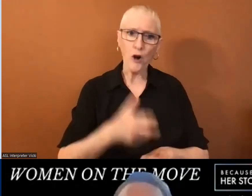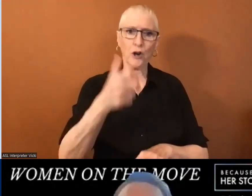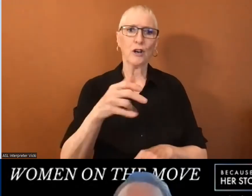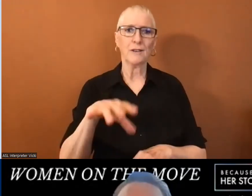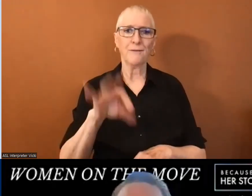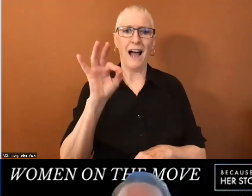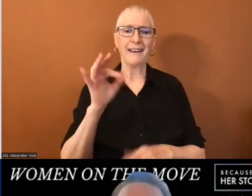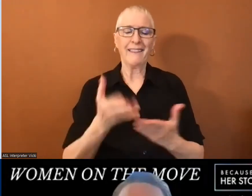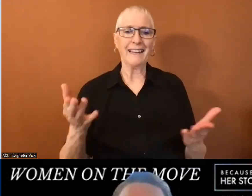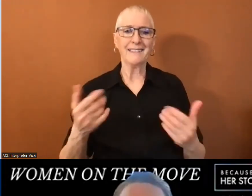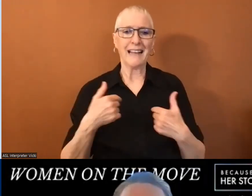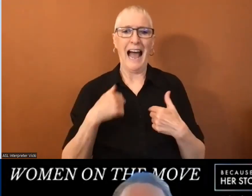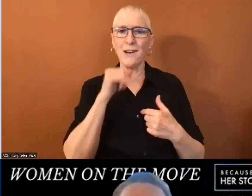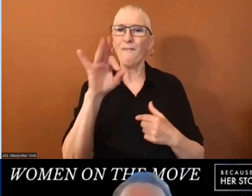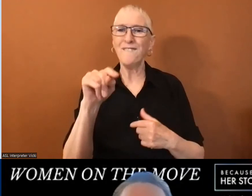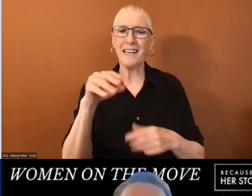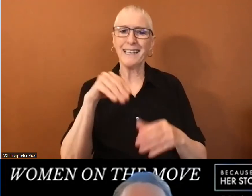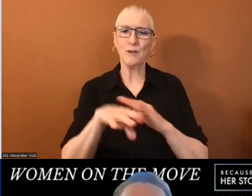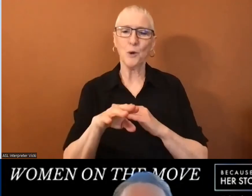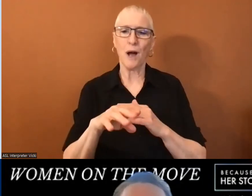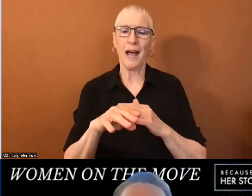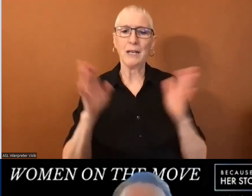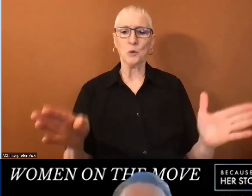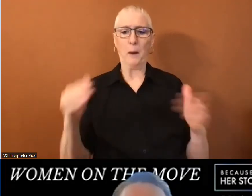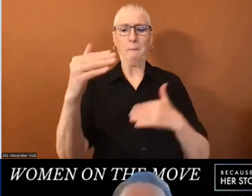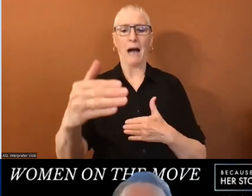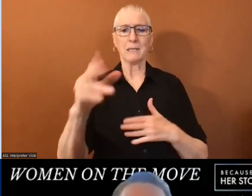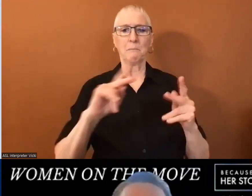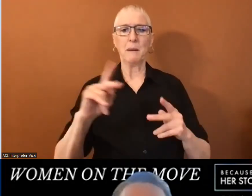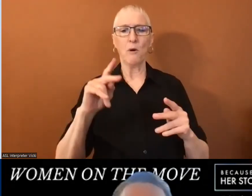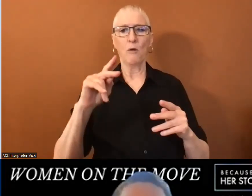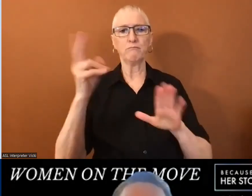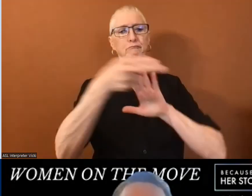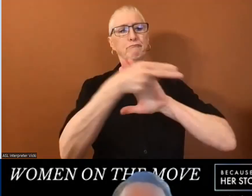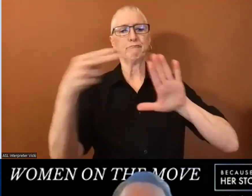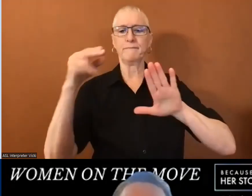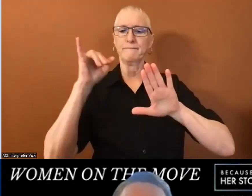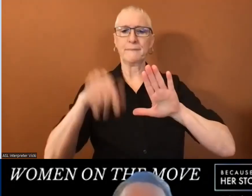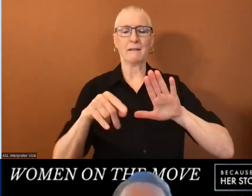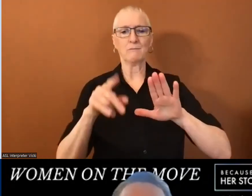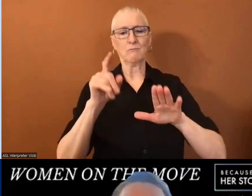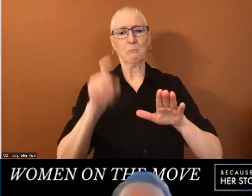You know, I don't fit into a square box that people deem, you know, people figure okay,